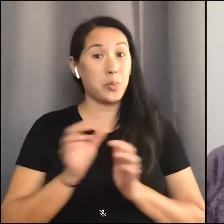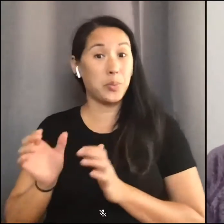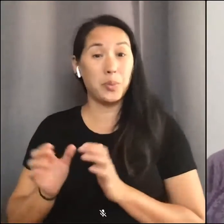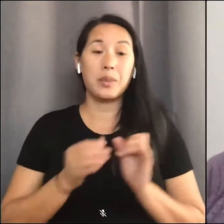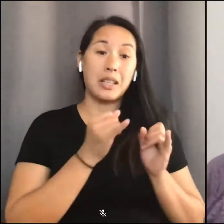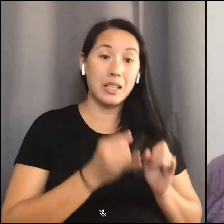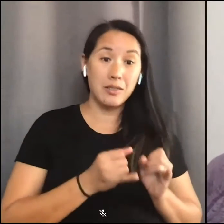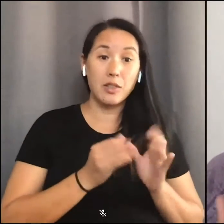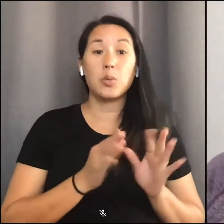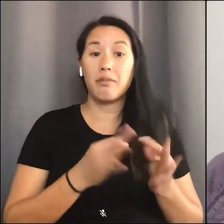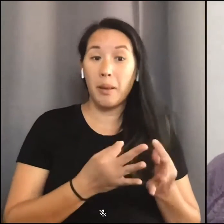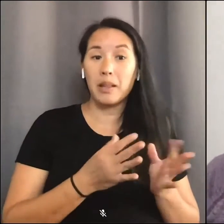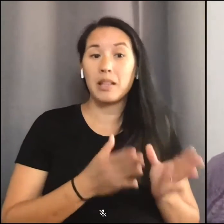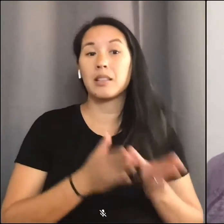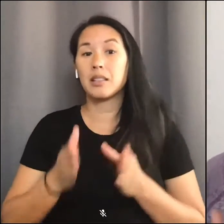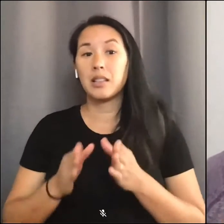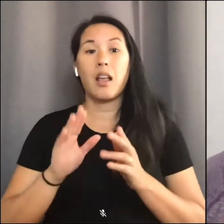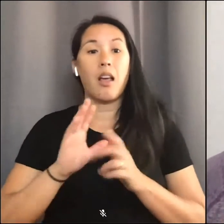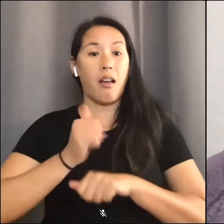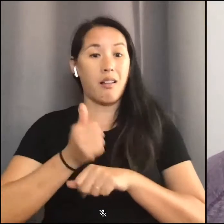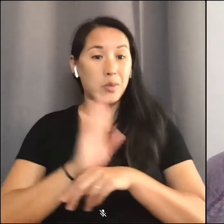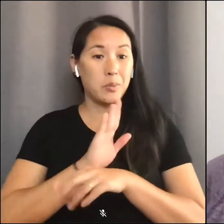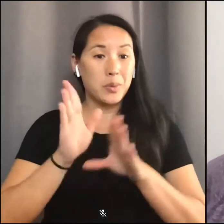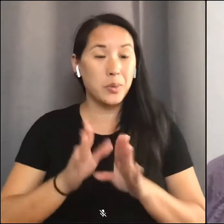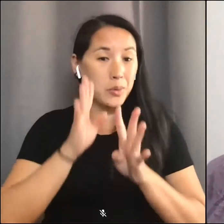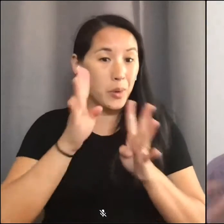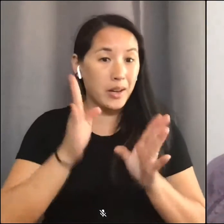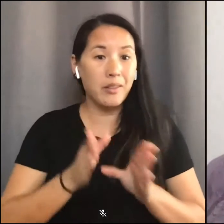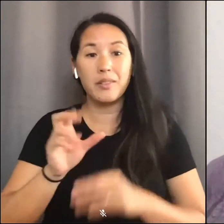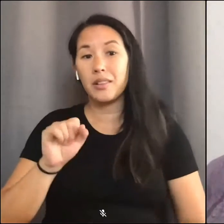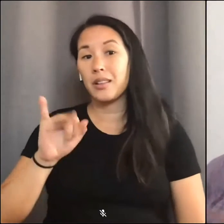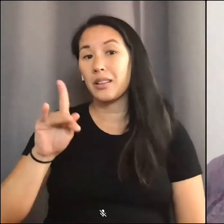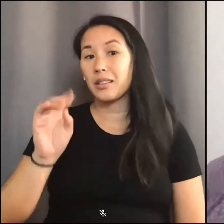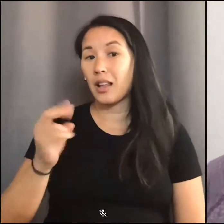and families um entrepreneurs and creatives side hustlers and then businesses and for each group